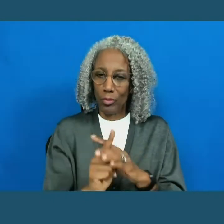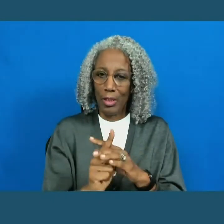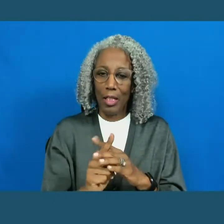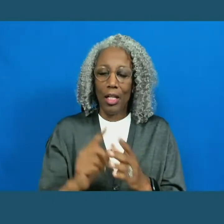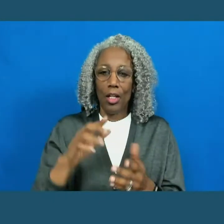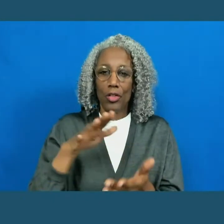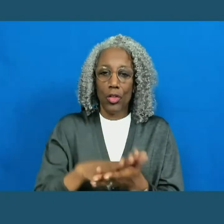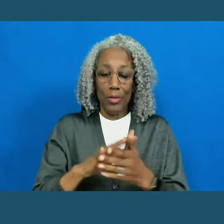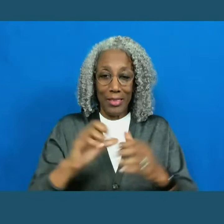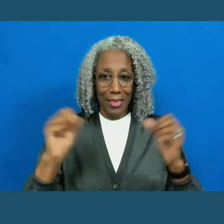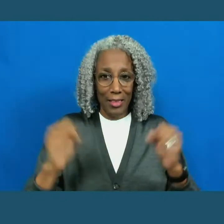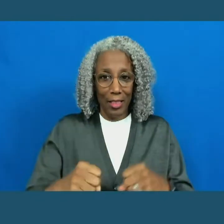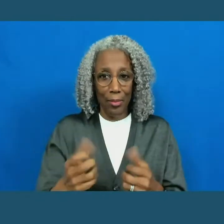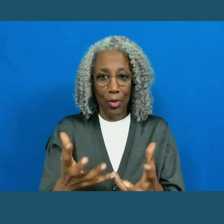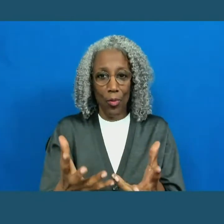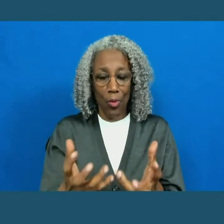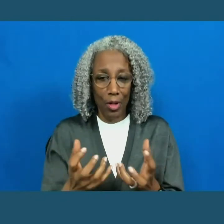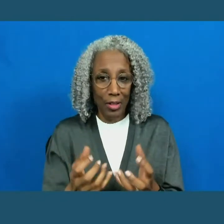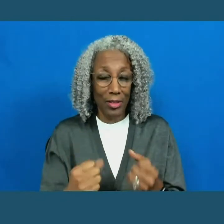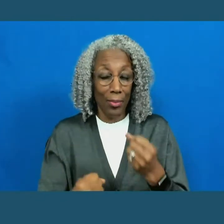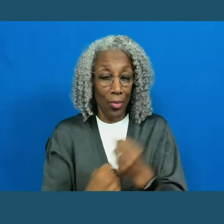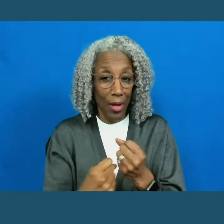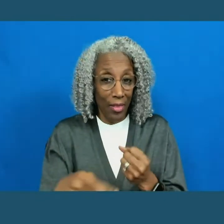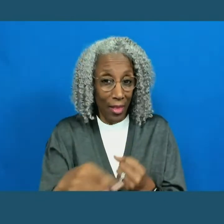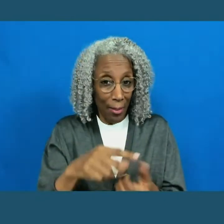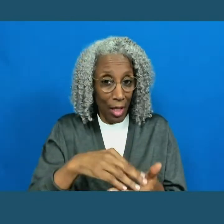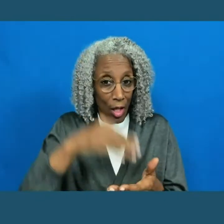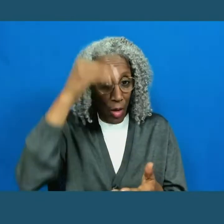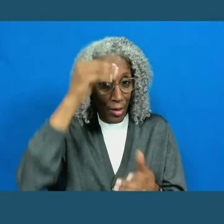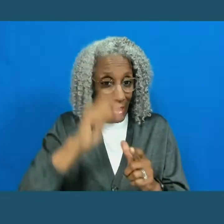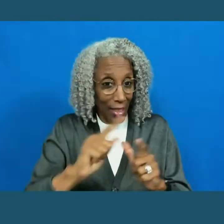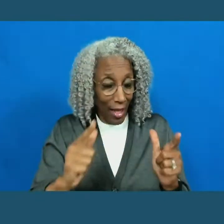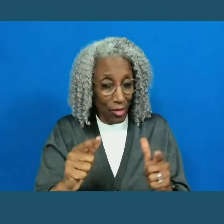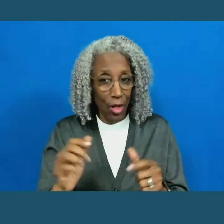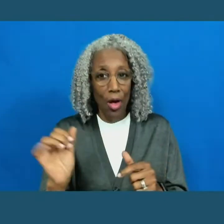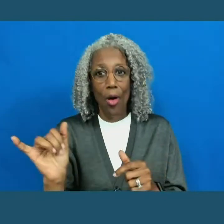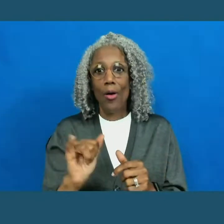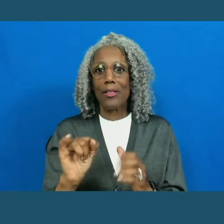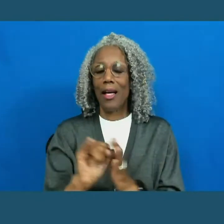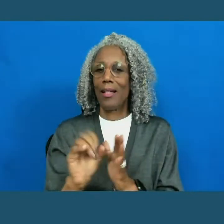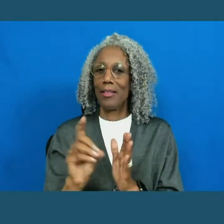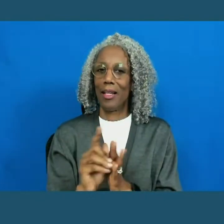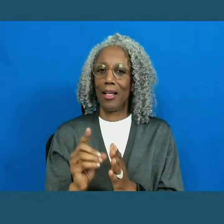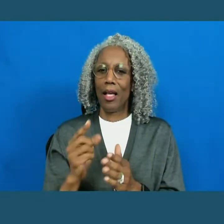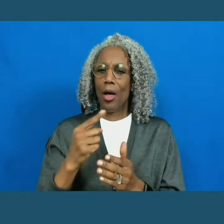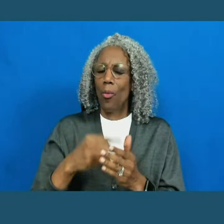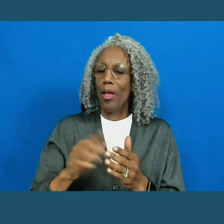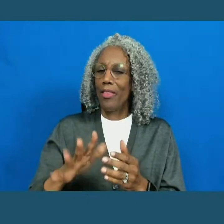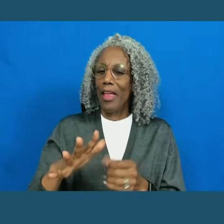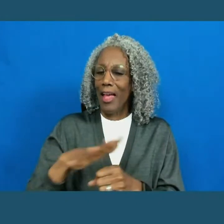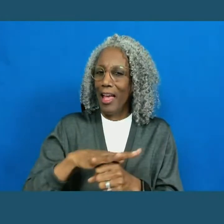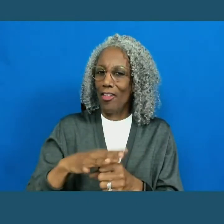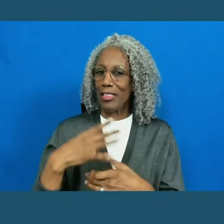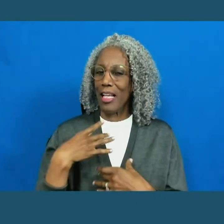emergent emergent, Multilingual learners come into the fold of our school system. We want to not only support them and